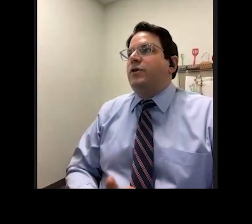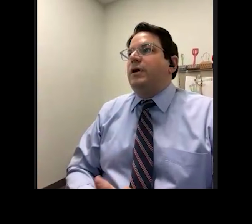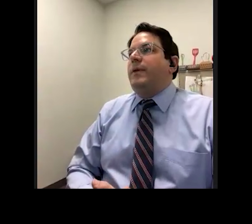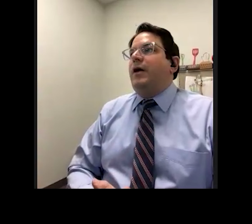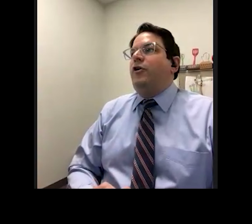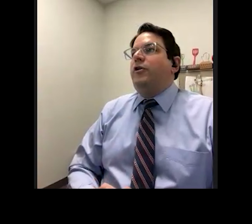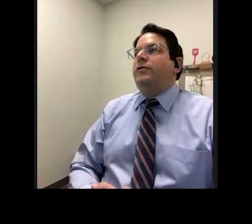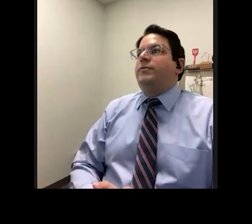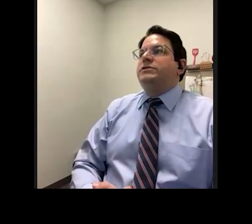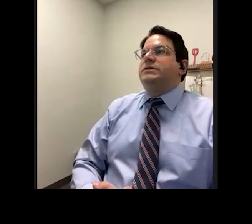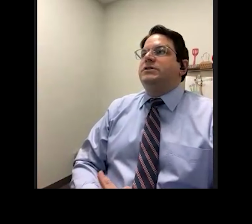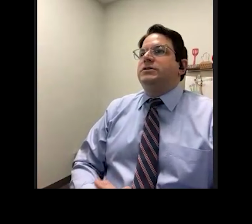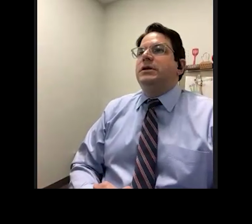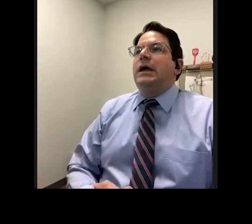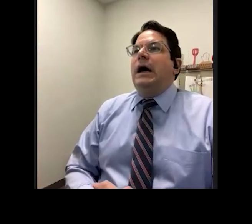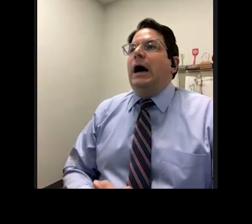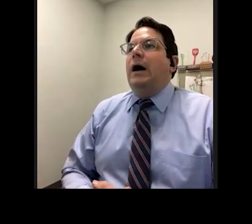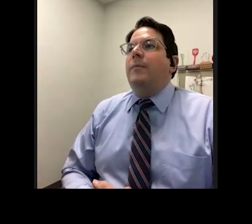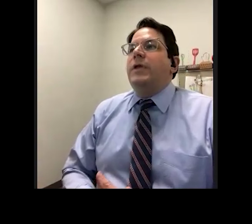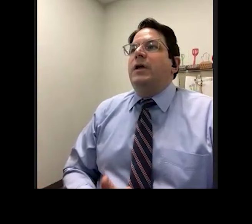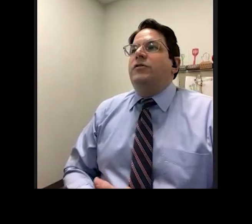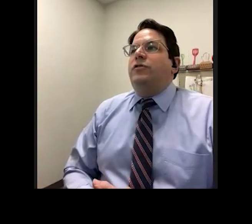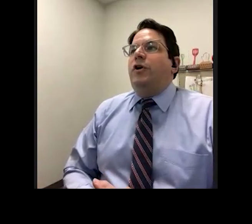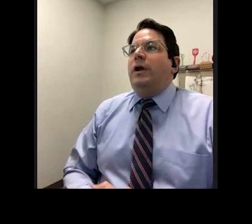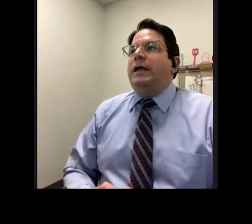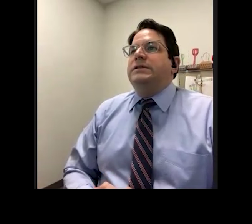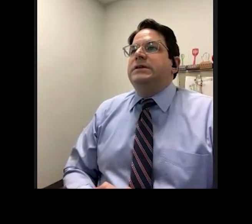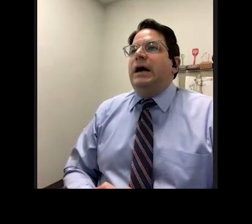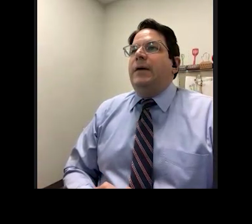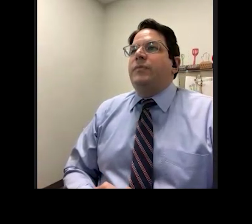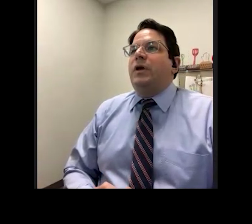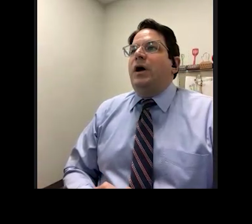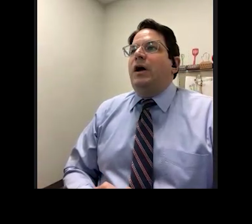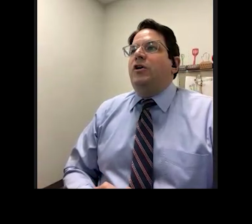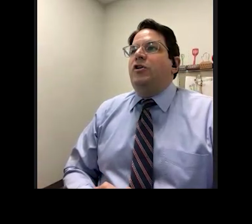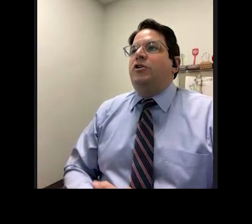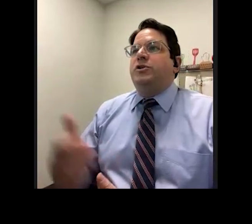that I was talking about earlier in the presentation,